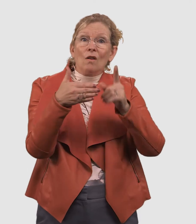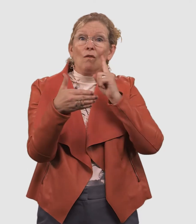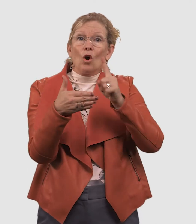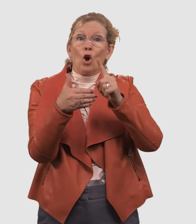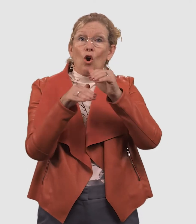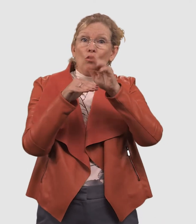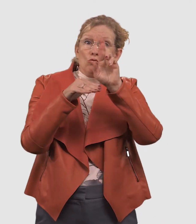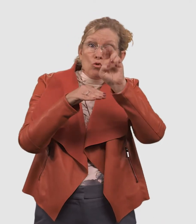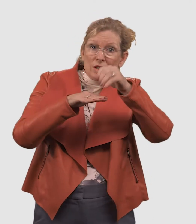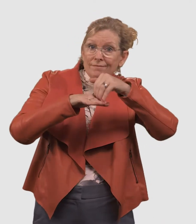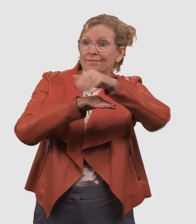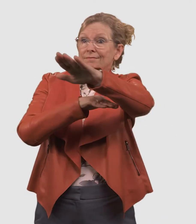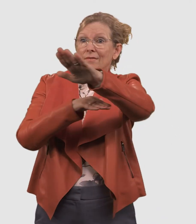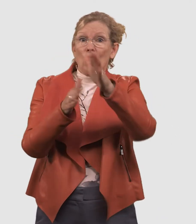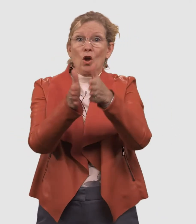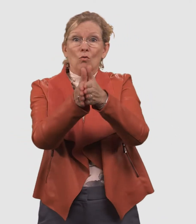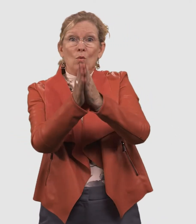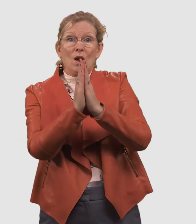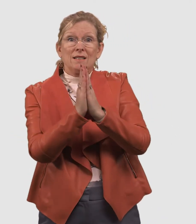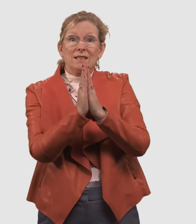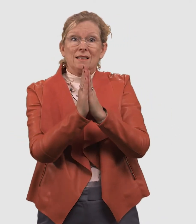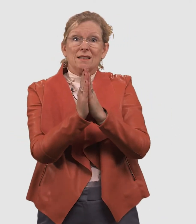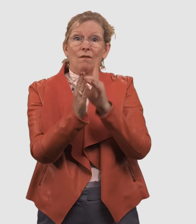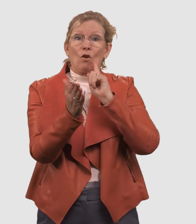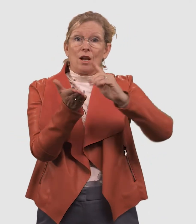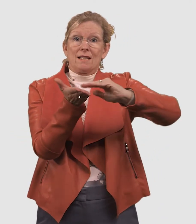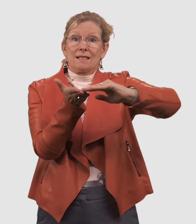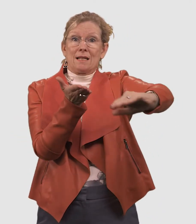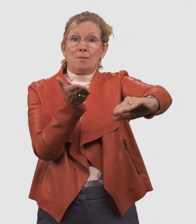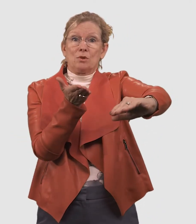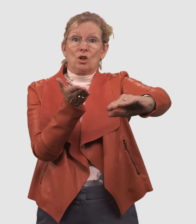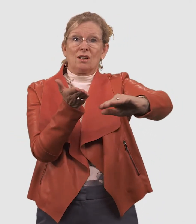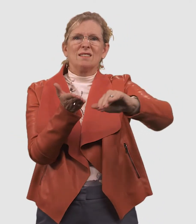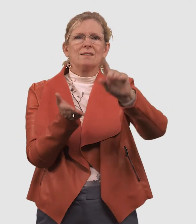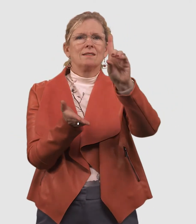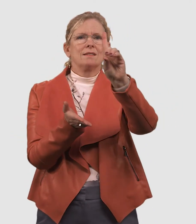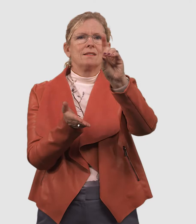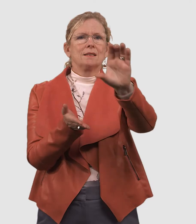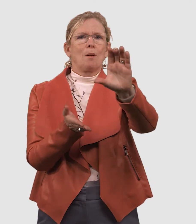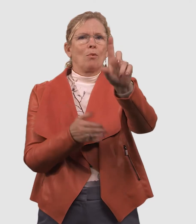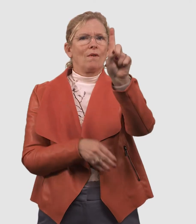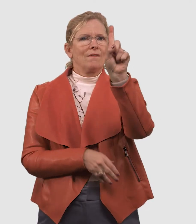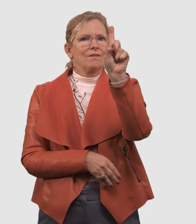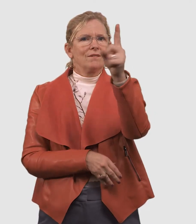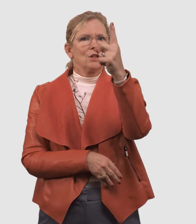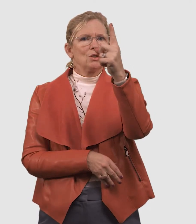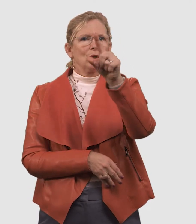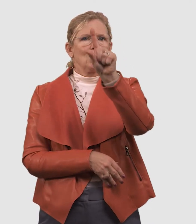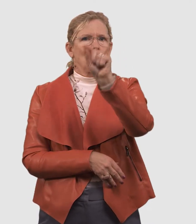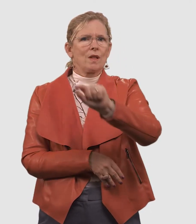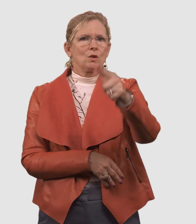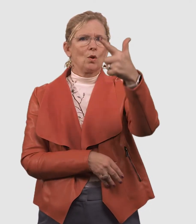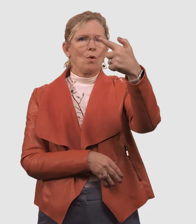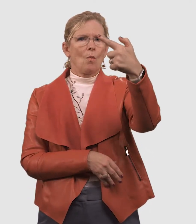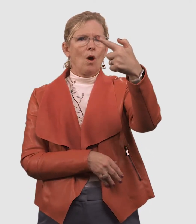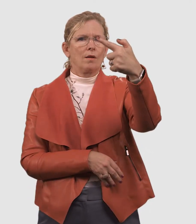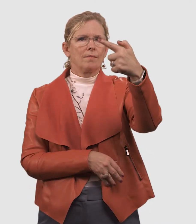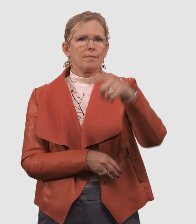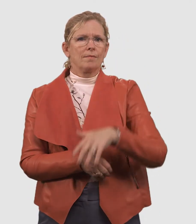The deadline for re-submission of requests for an exemption is December 1, 2021.